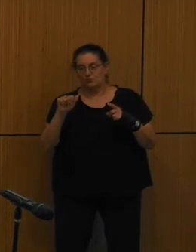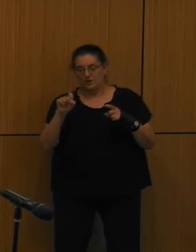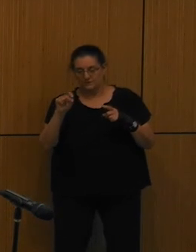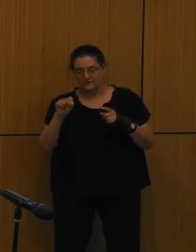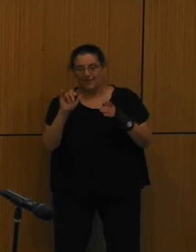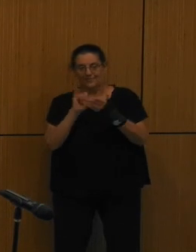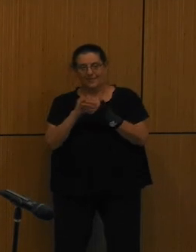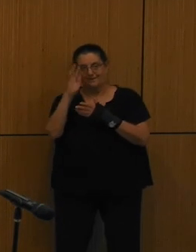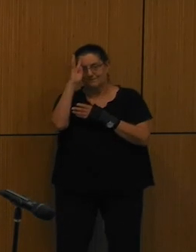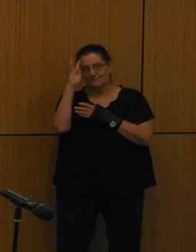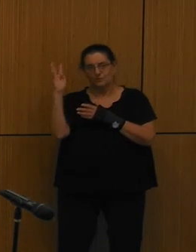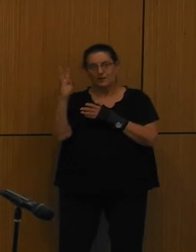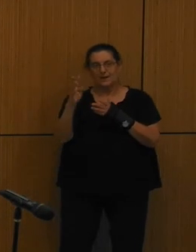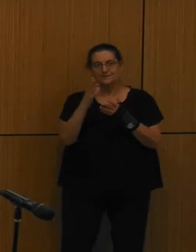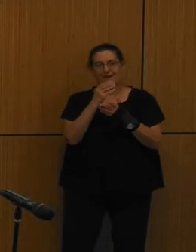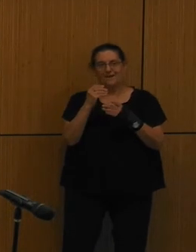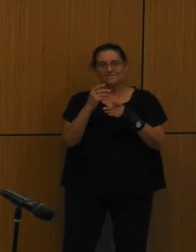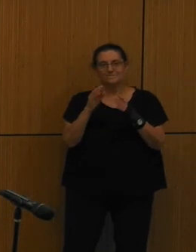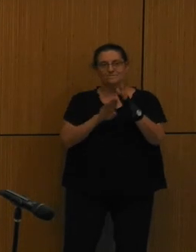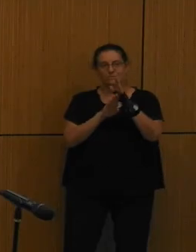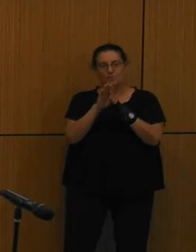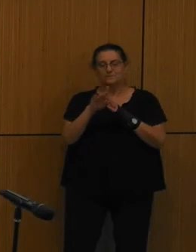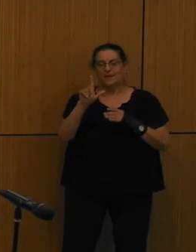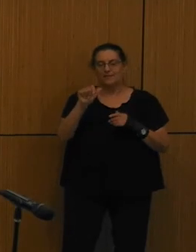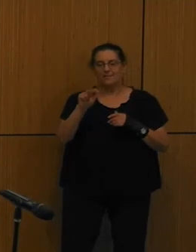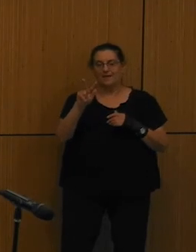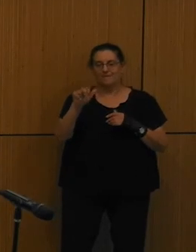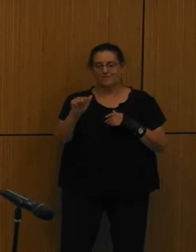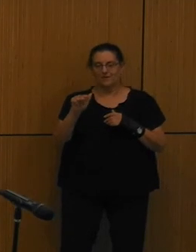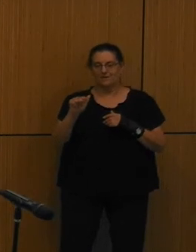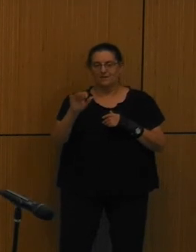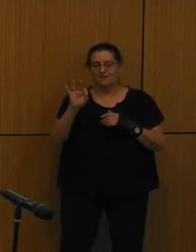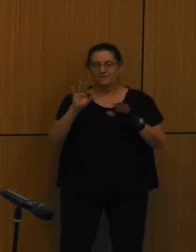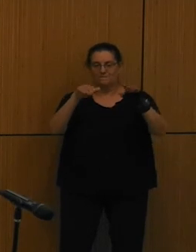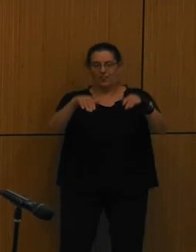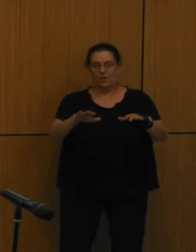So this is a lava flow from, from an asteroid